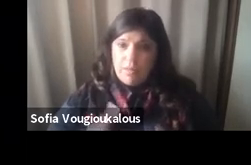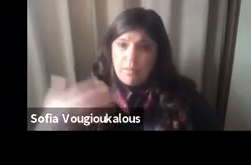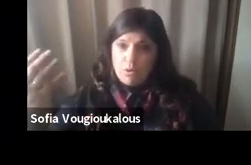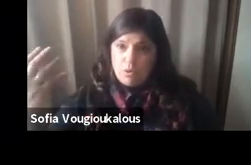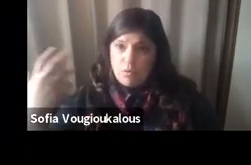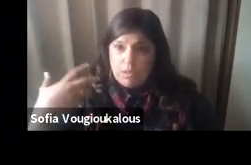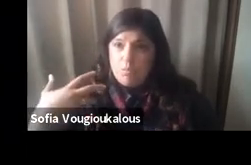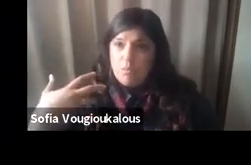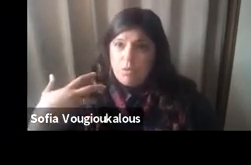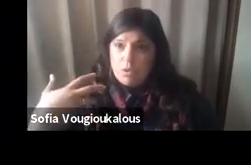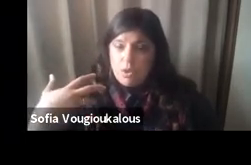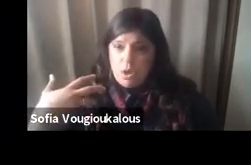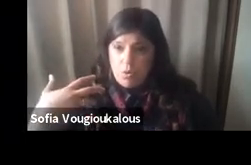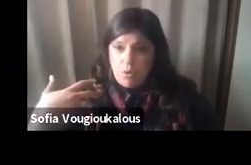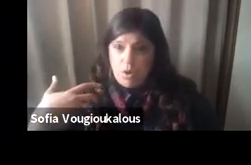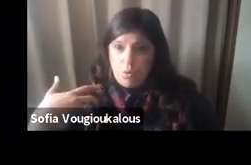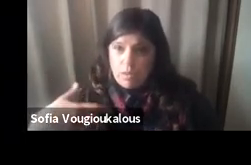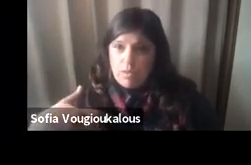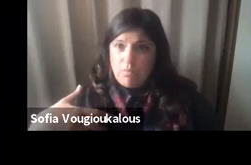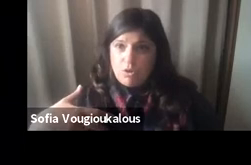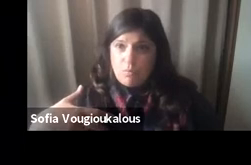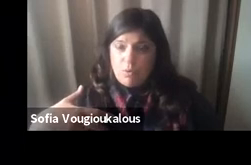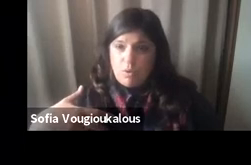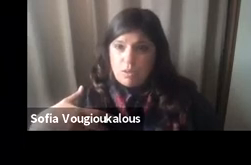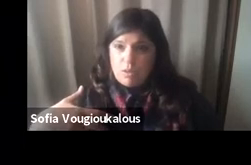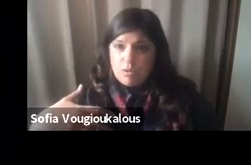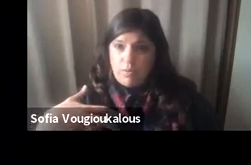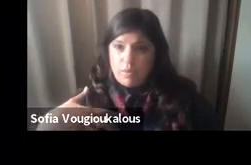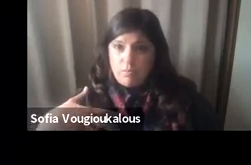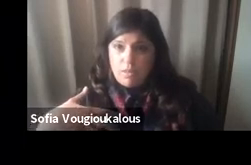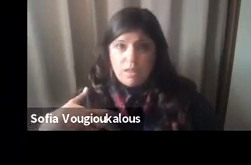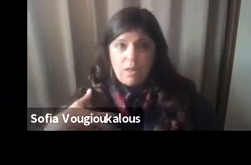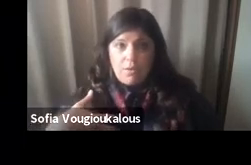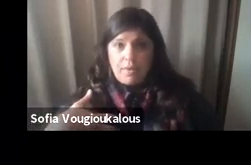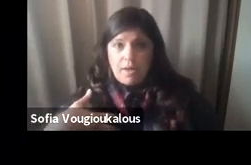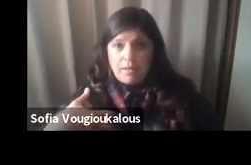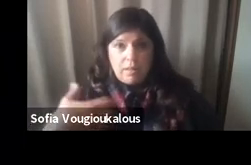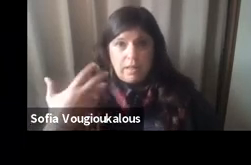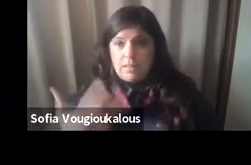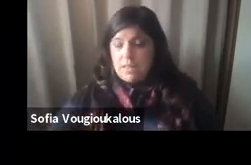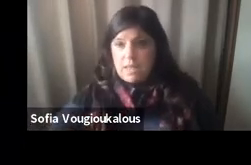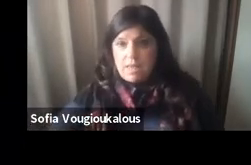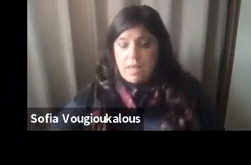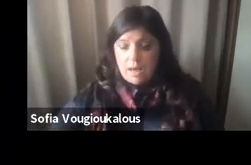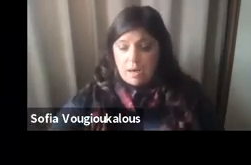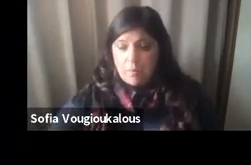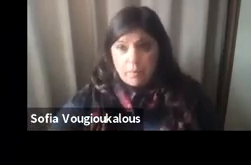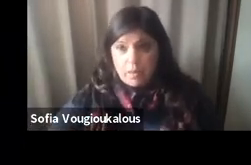Sofia Vougioukalous: Not so much also from the current practice, but also from a history of religious and cultural homophobic discrimination.